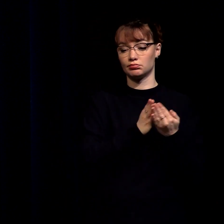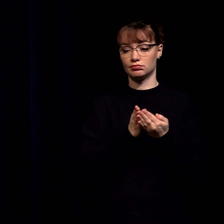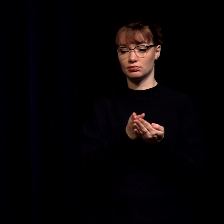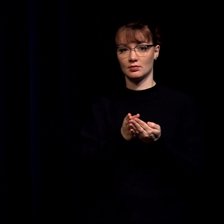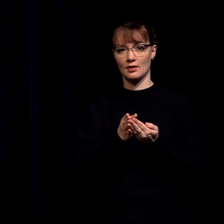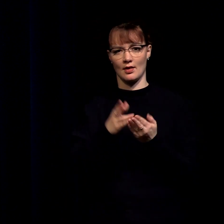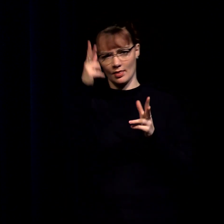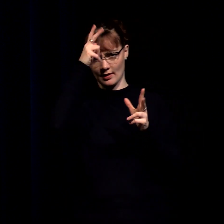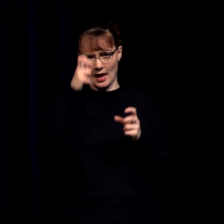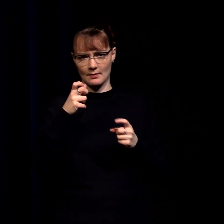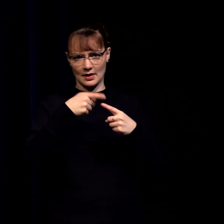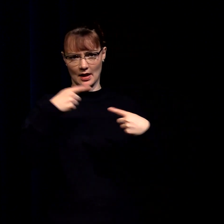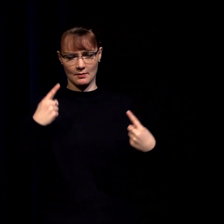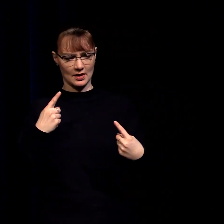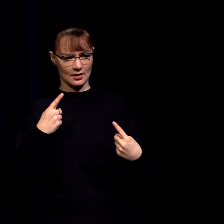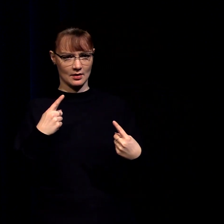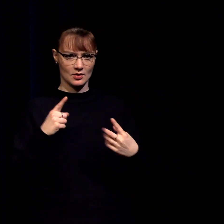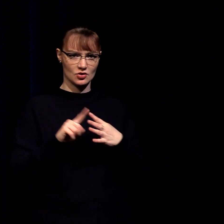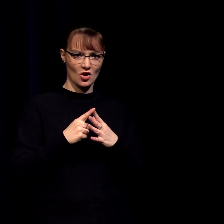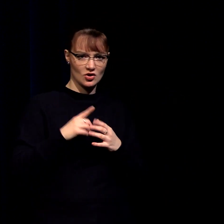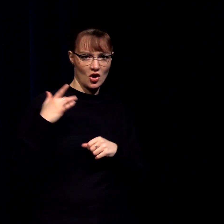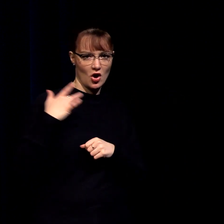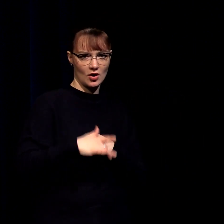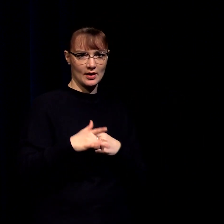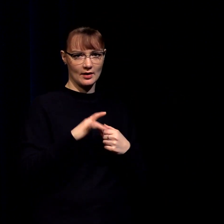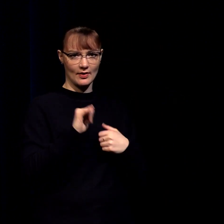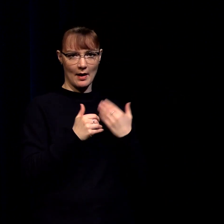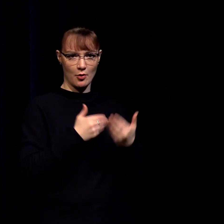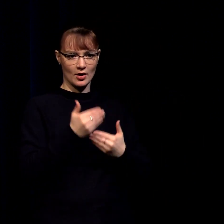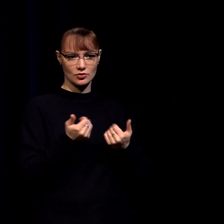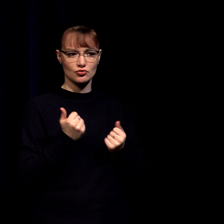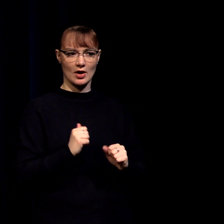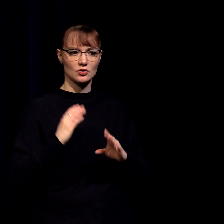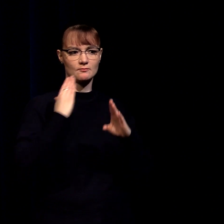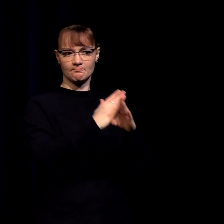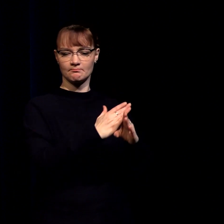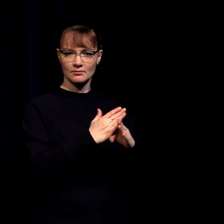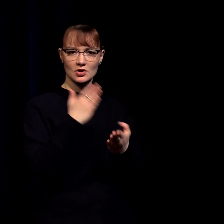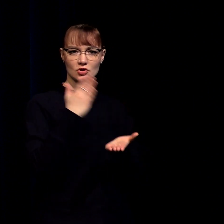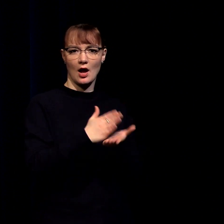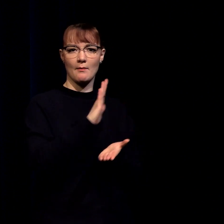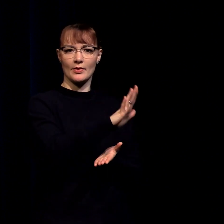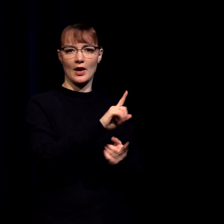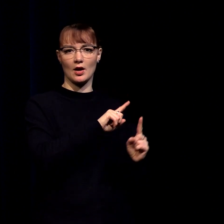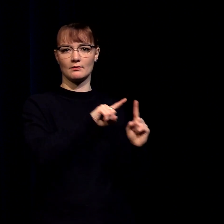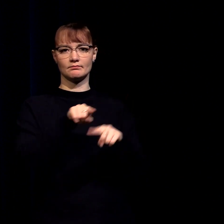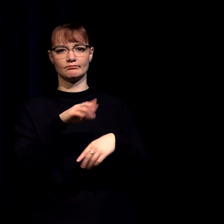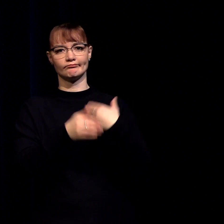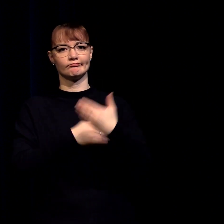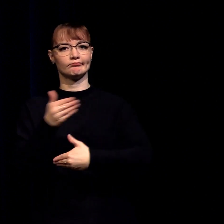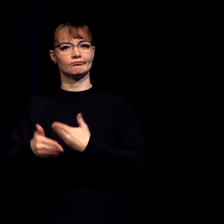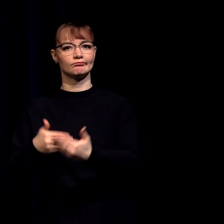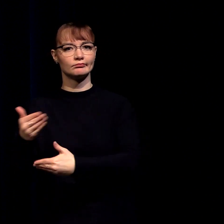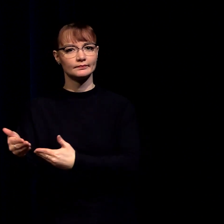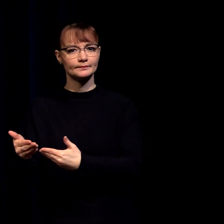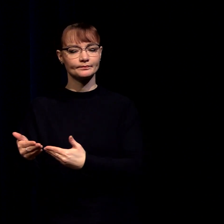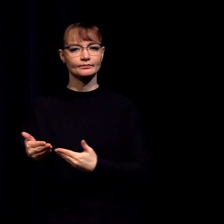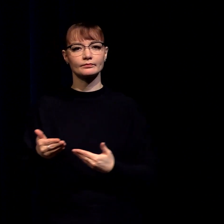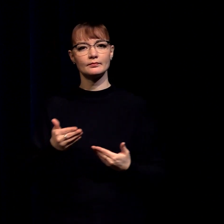acts early, to try to hinder to try to thwart the mission. I believe this is important for us to understand as a church